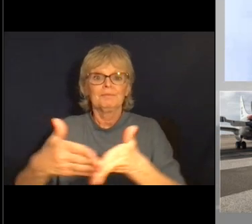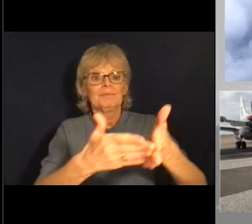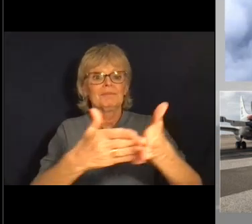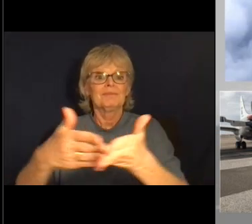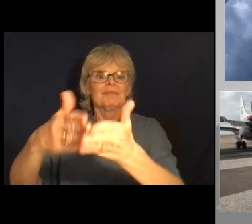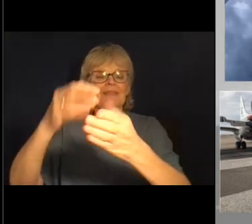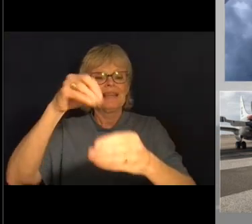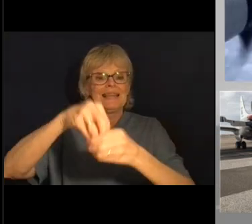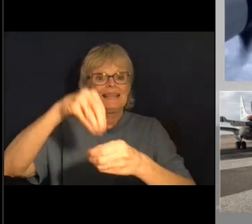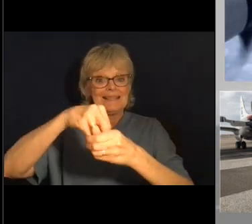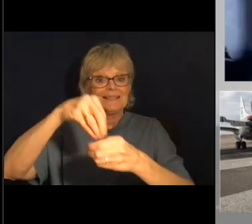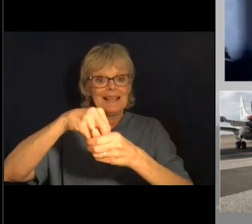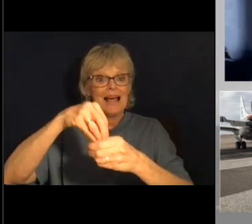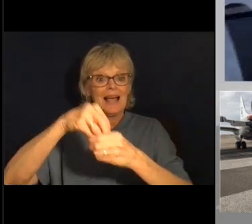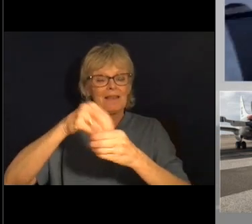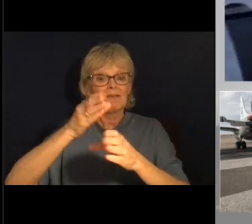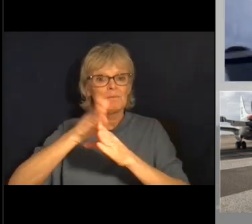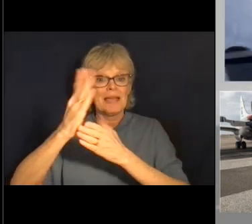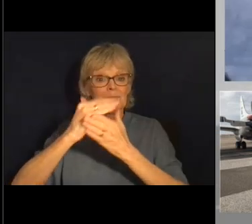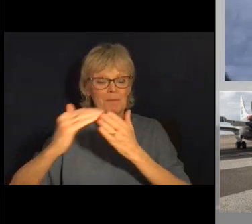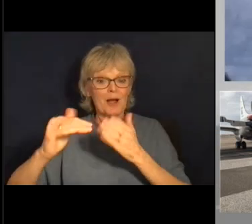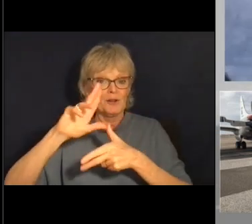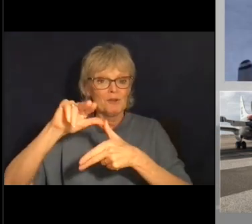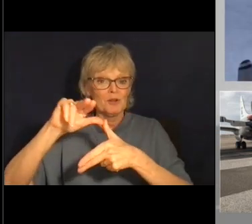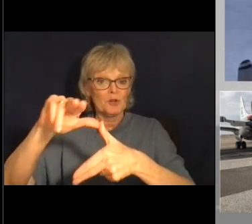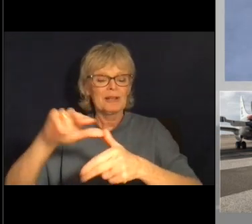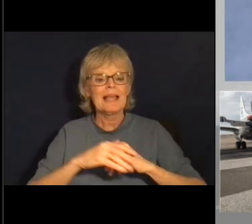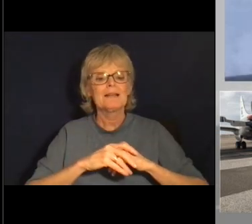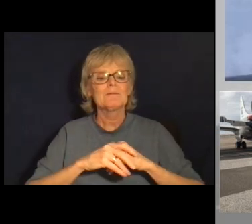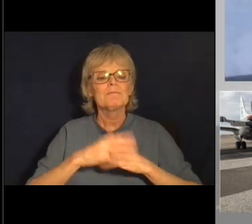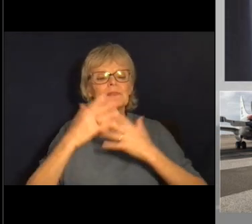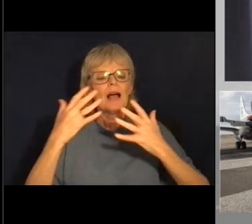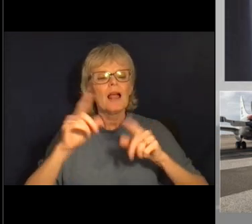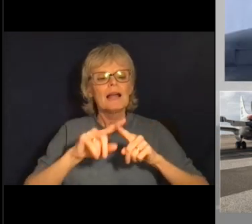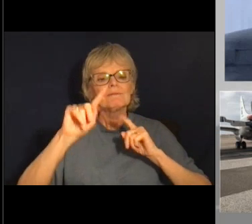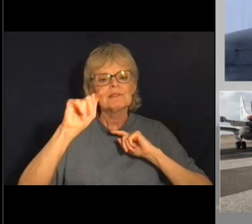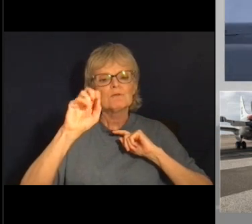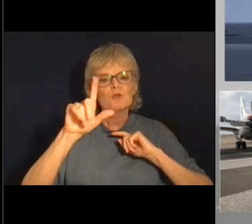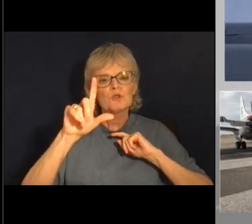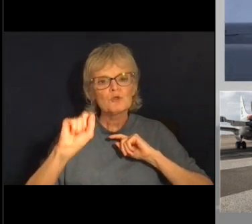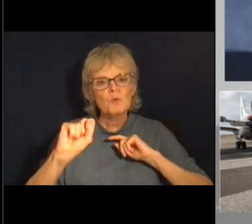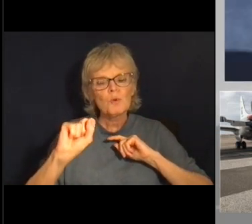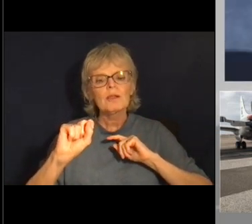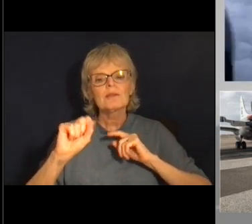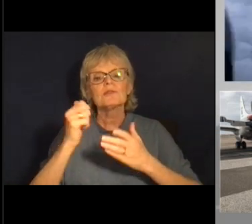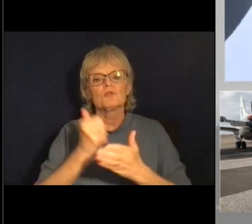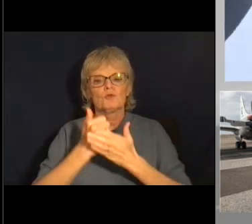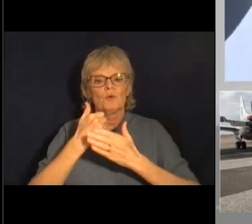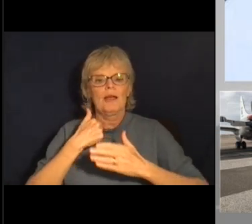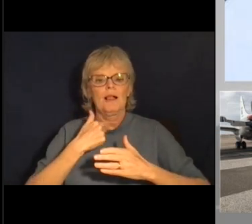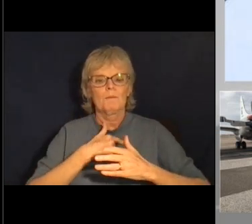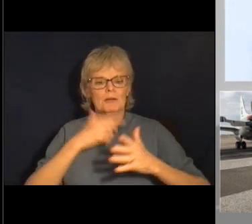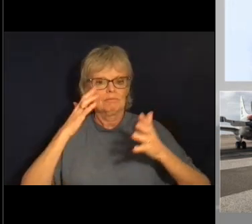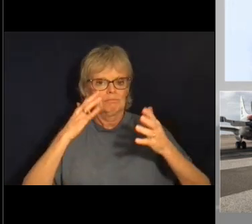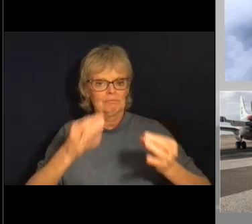inside the main part of a hurricane. So we've got a lot of tools and observations that can kind of help us determine the conditions